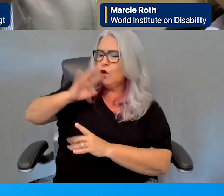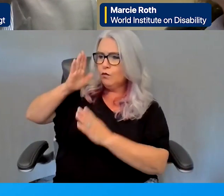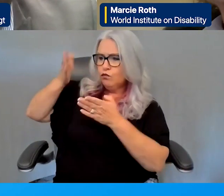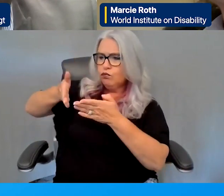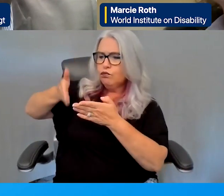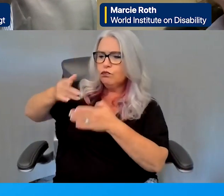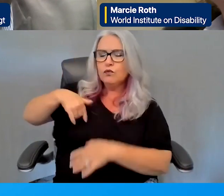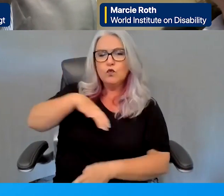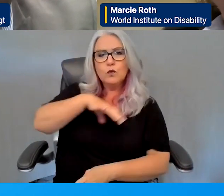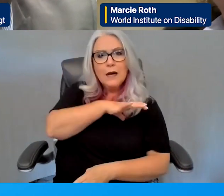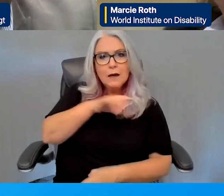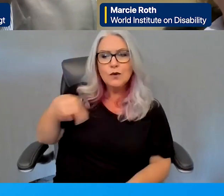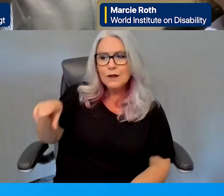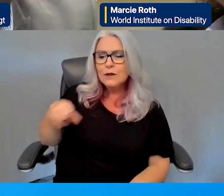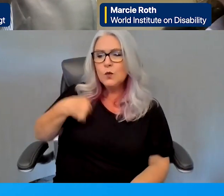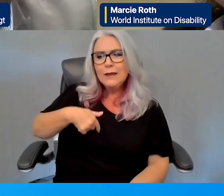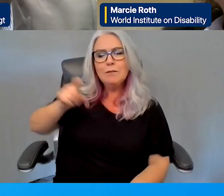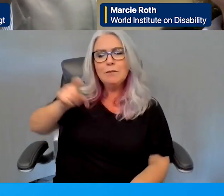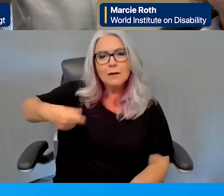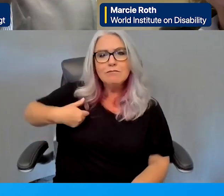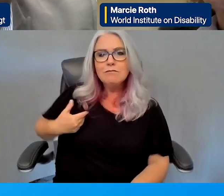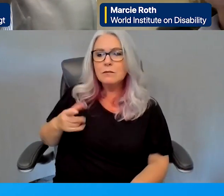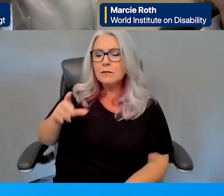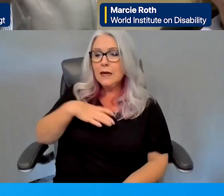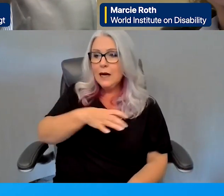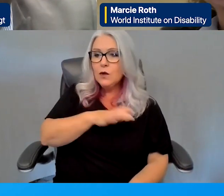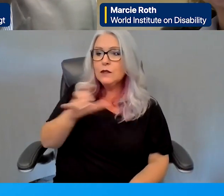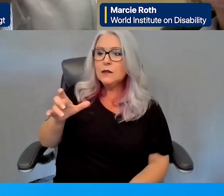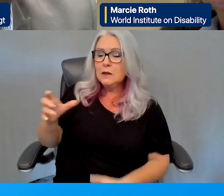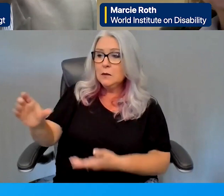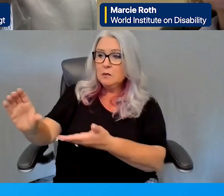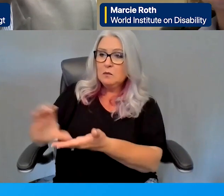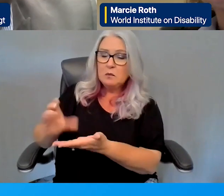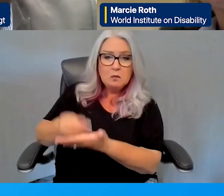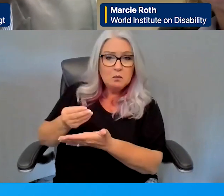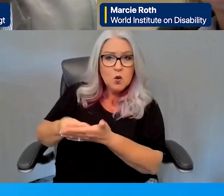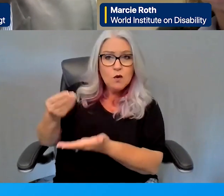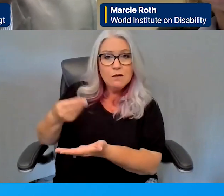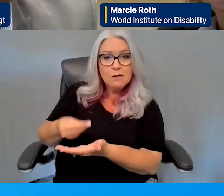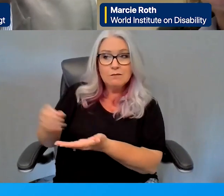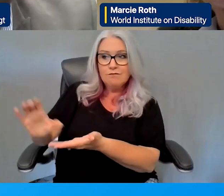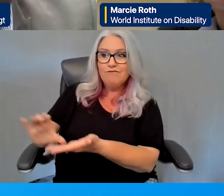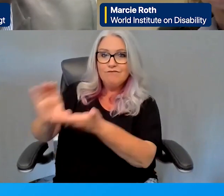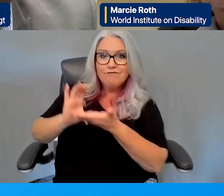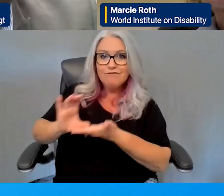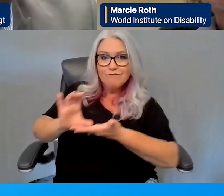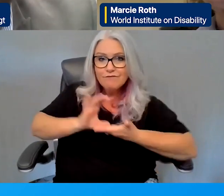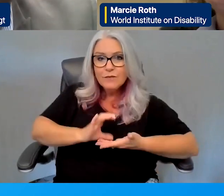Congress to appropriate more funds for compliance with the